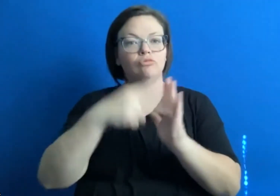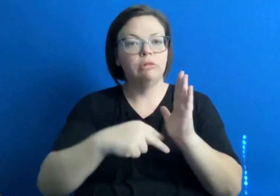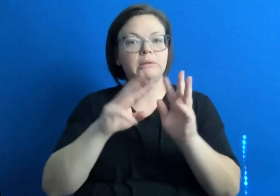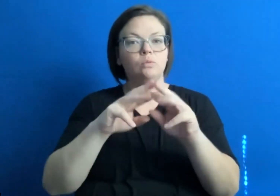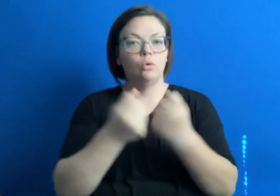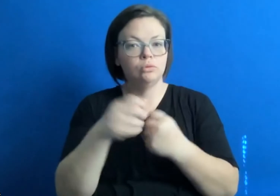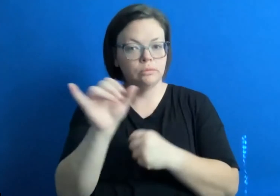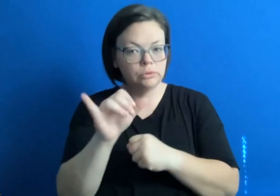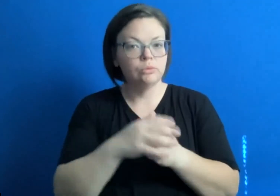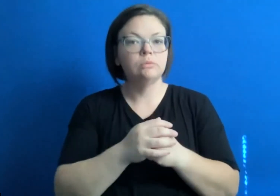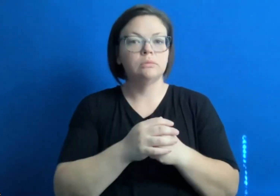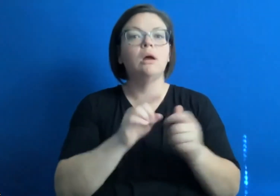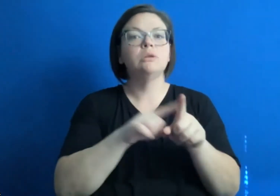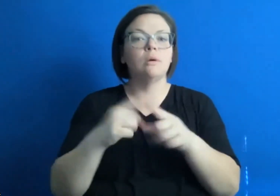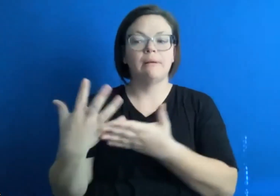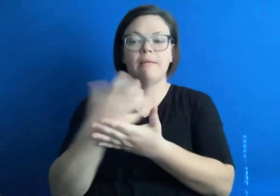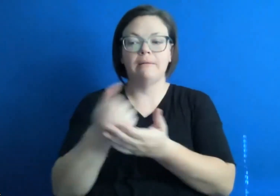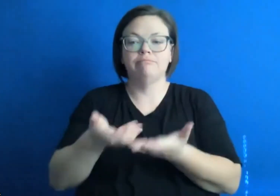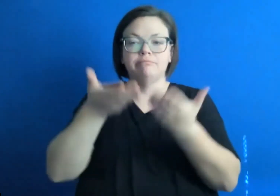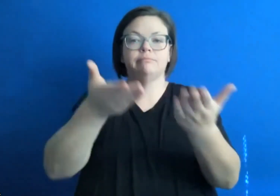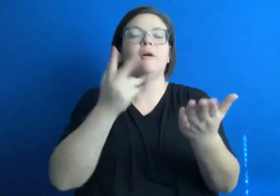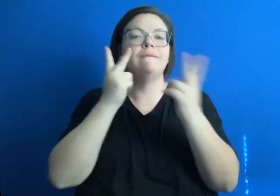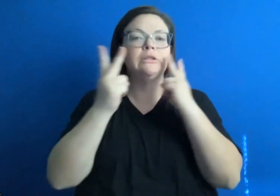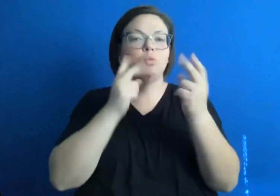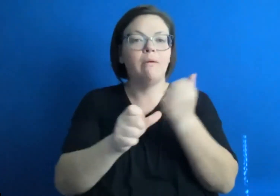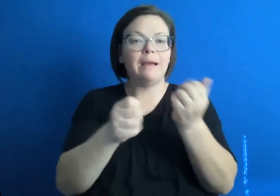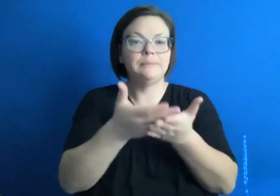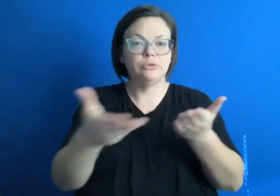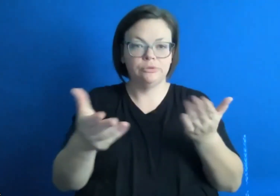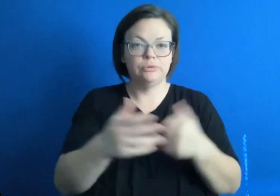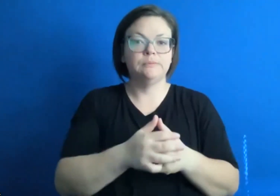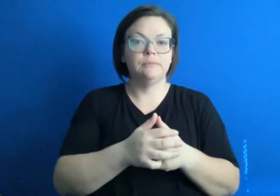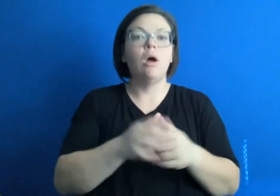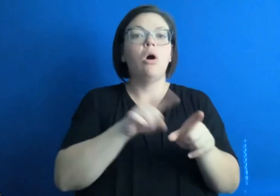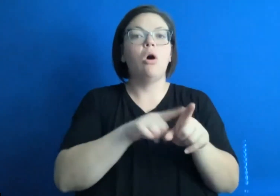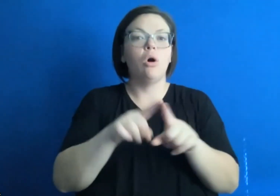as well as collecting and offering visual aid materials. We've also completed a course with